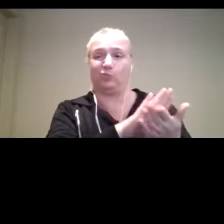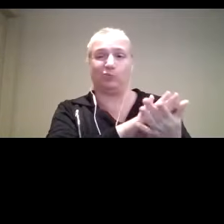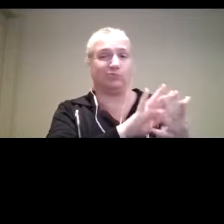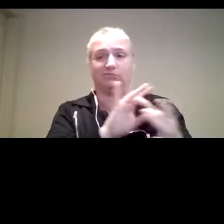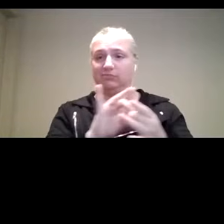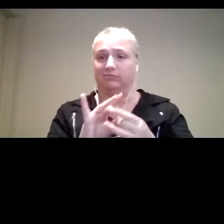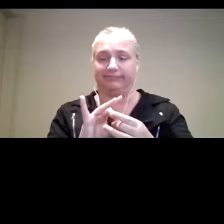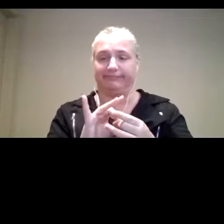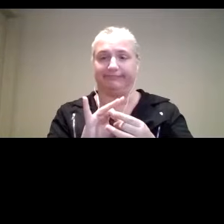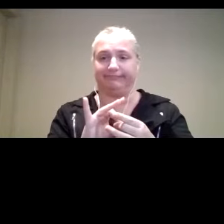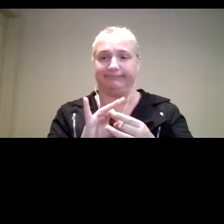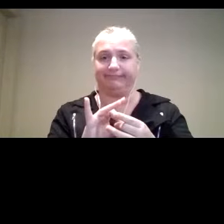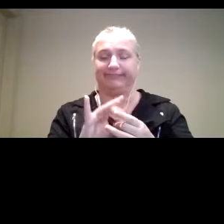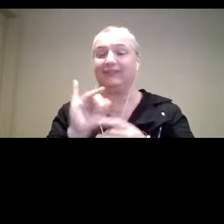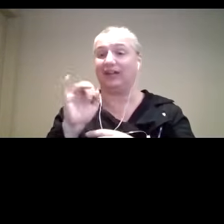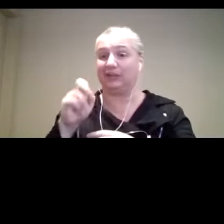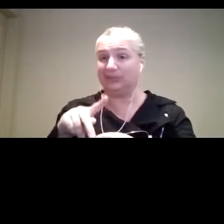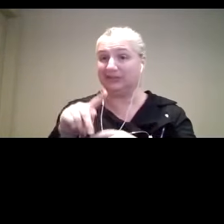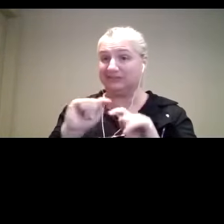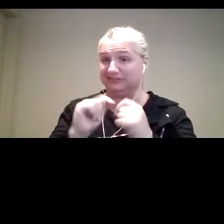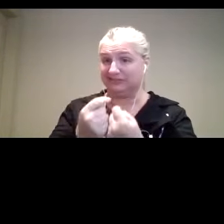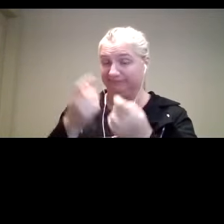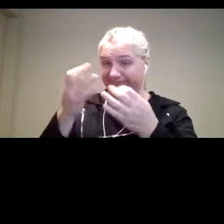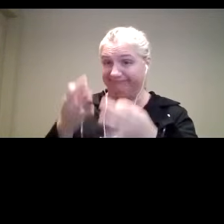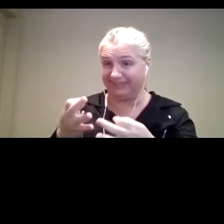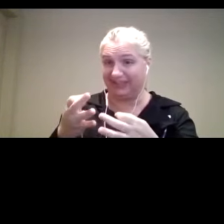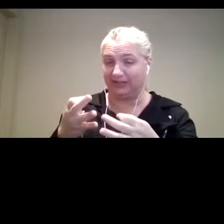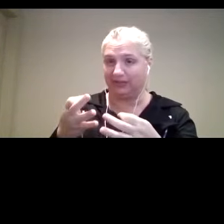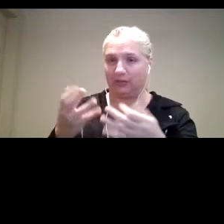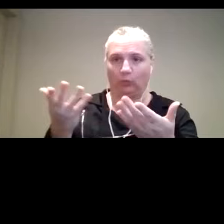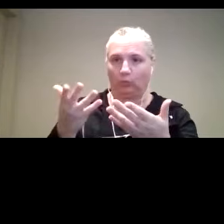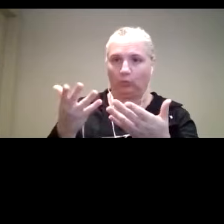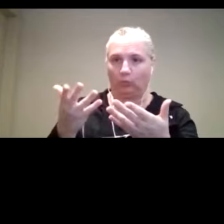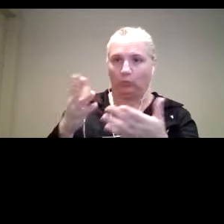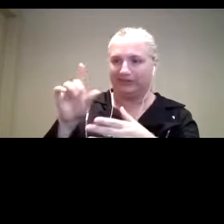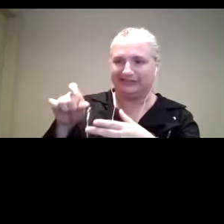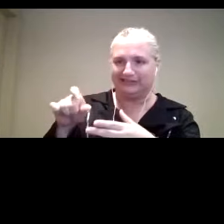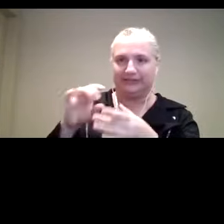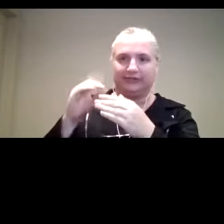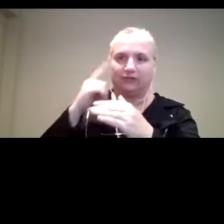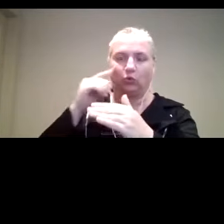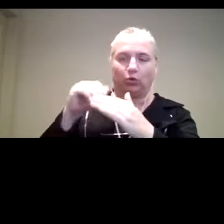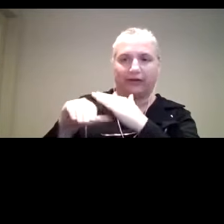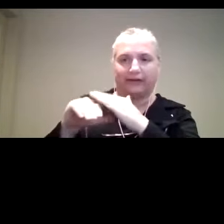And then it comes down to the IEP team making determinations about what that student needs to access their FAPE.